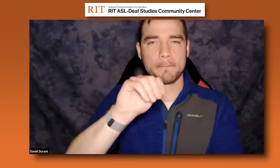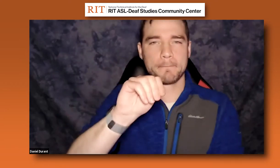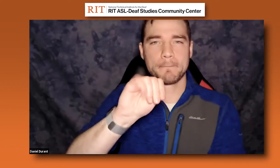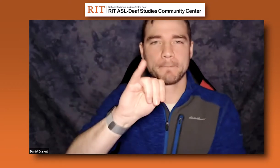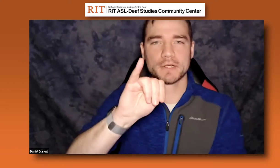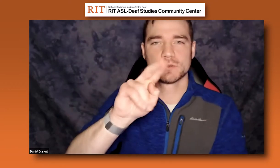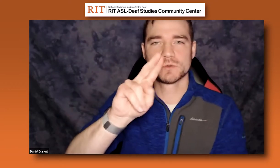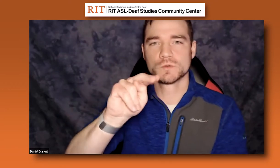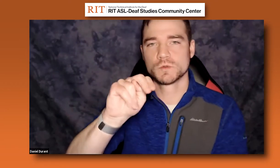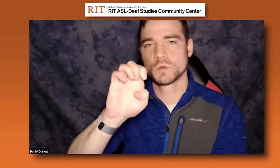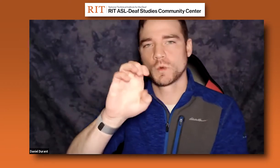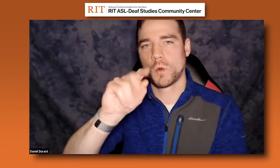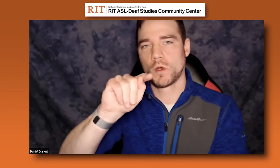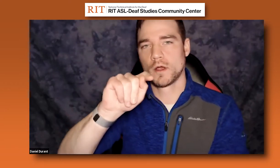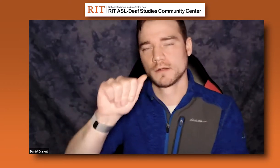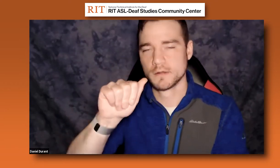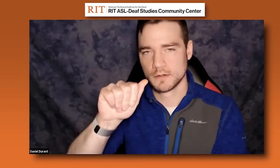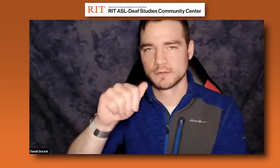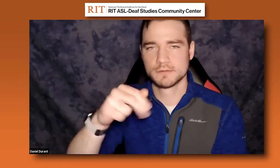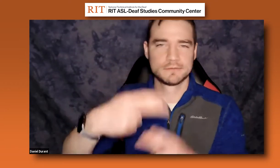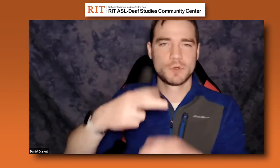and then drove me back to her hometown